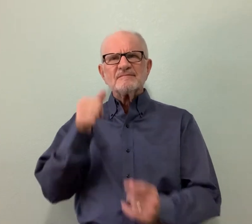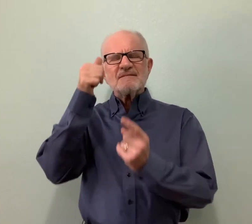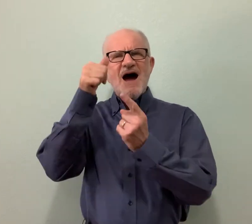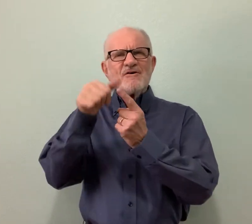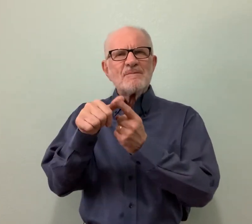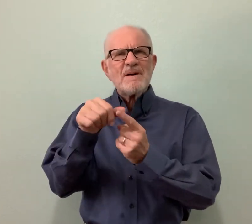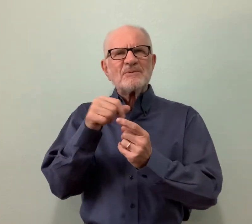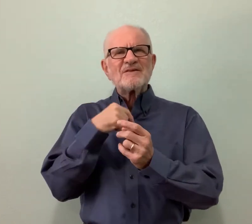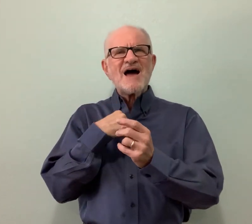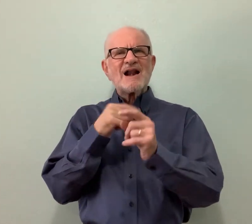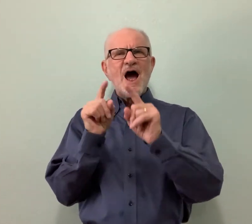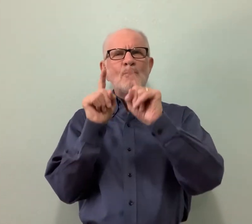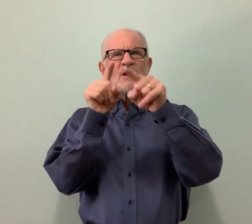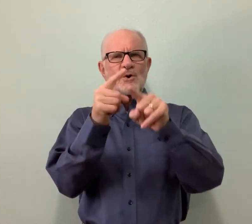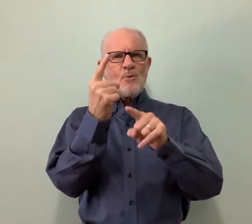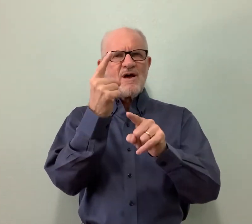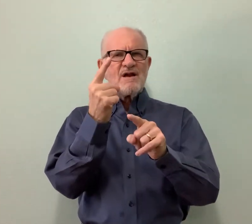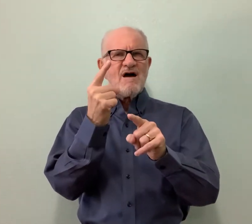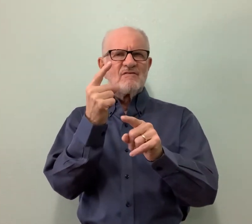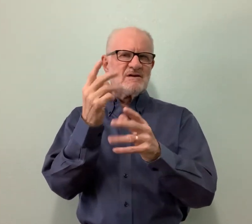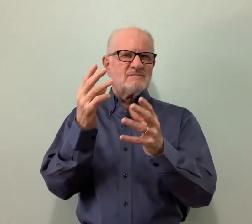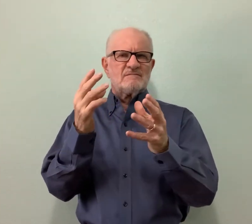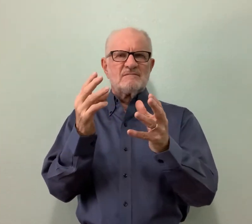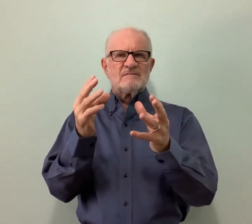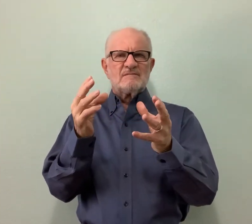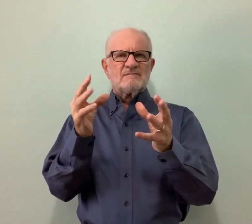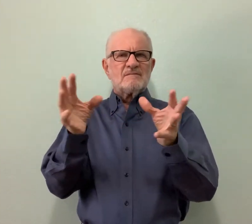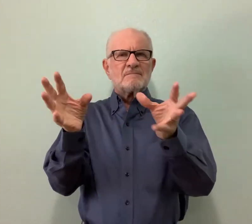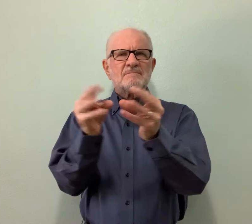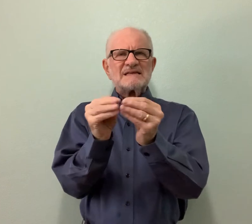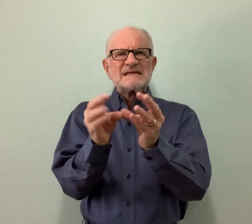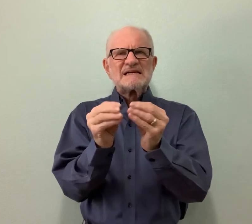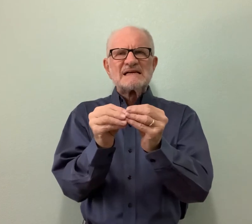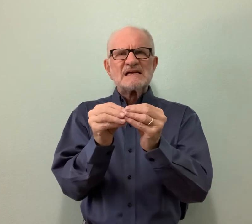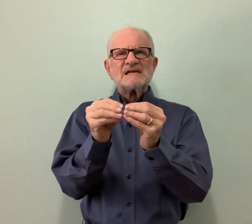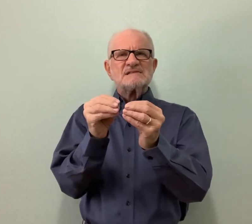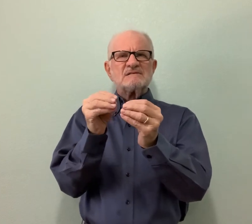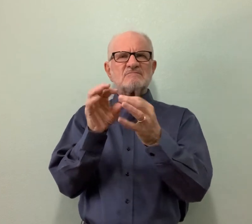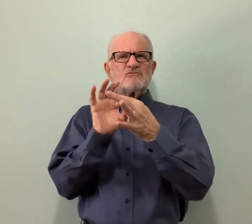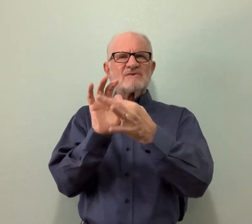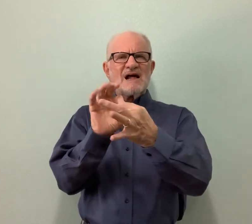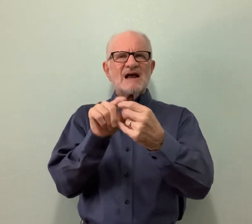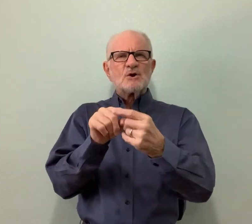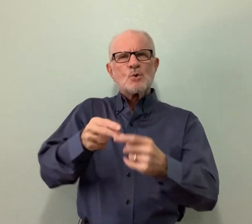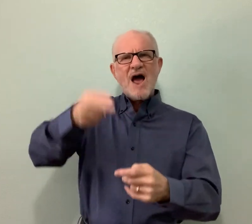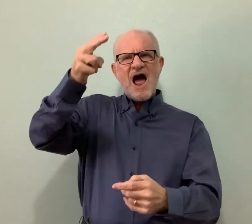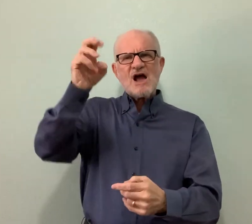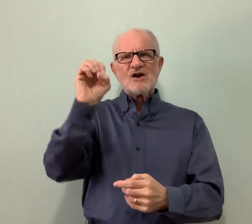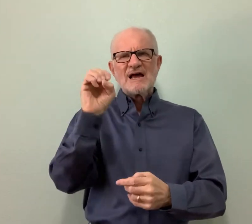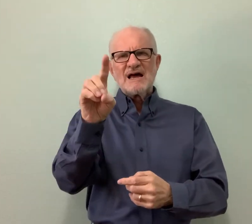I remember when I went to one of the meetings regarding higher education.